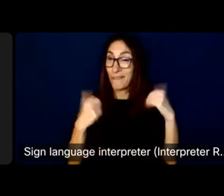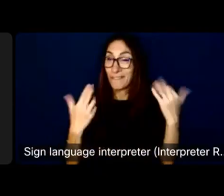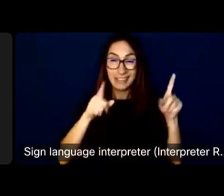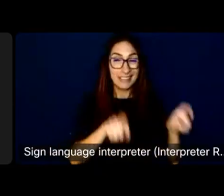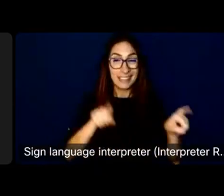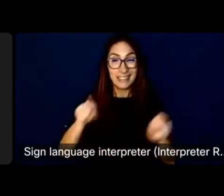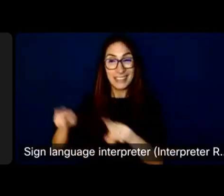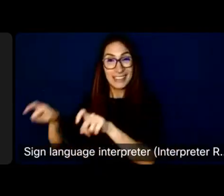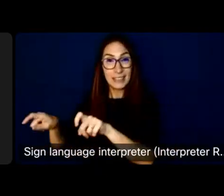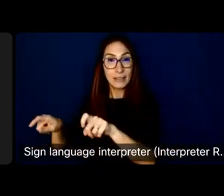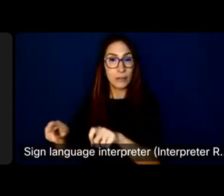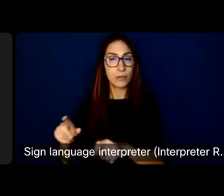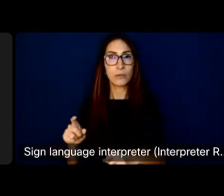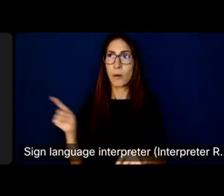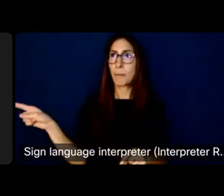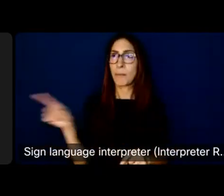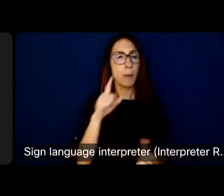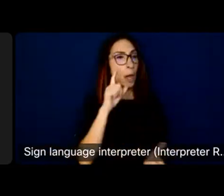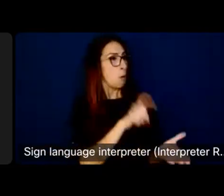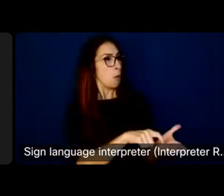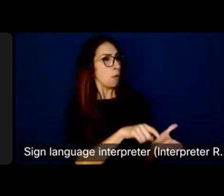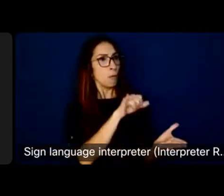because they're perceiving you as caring about this issue.